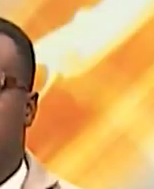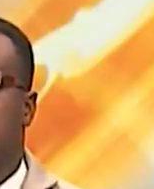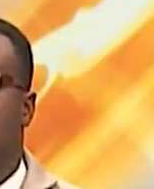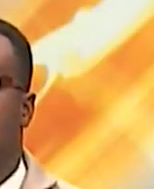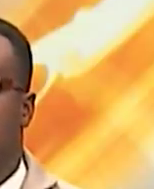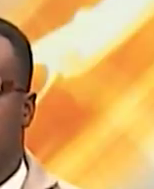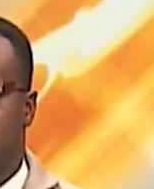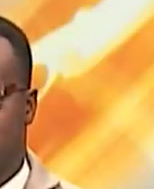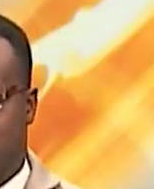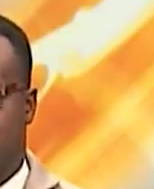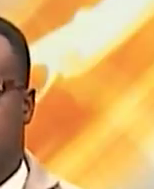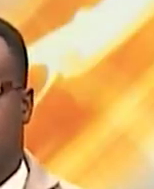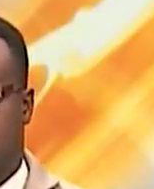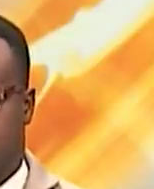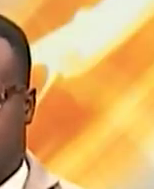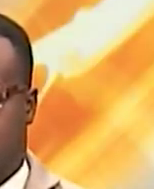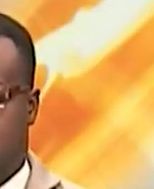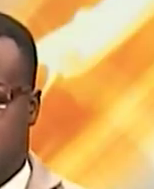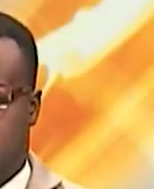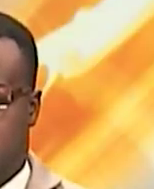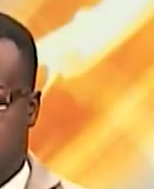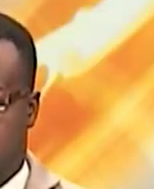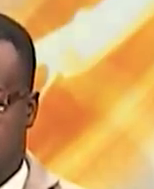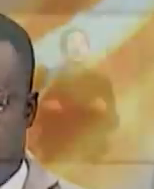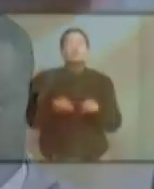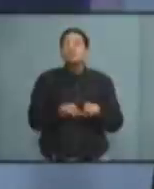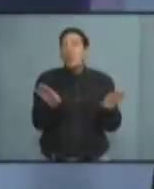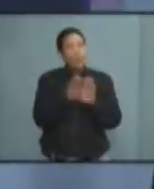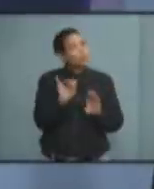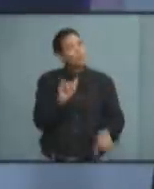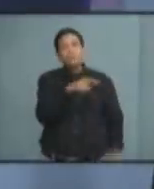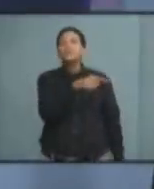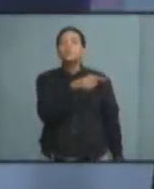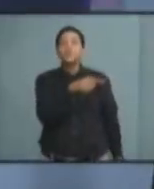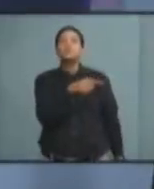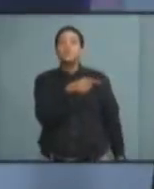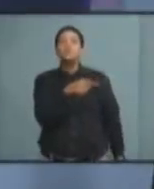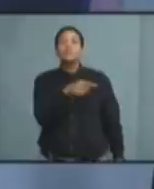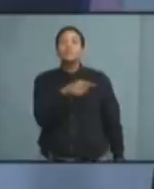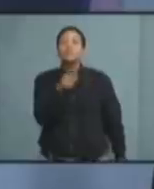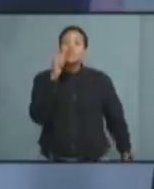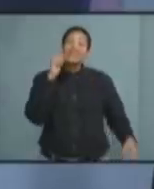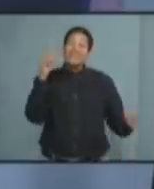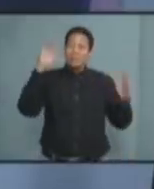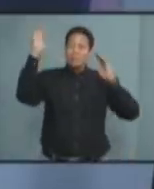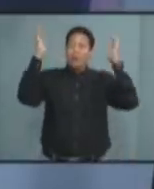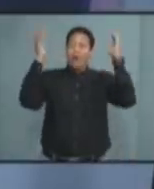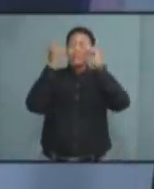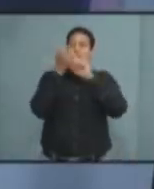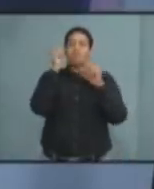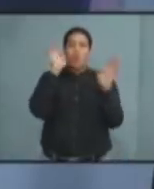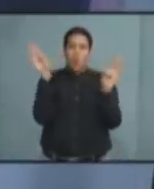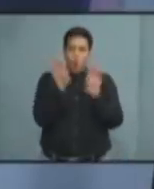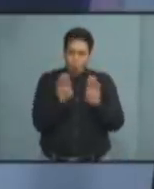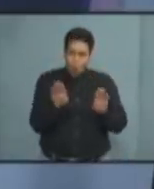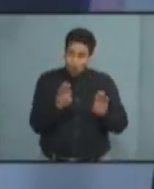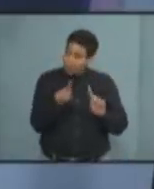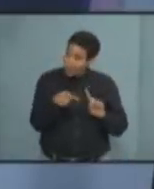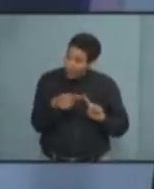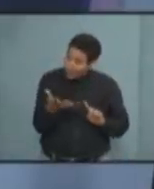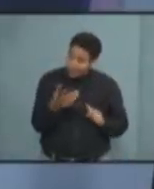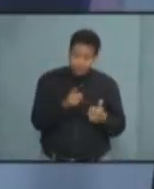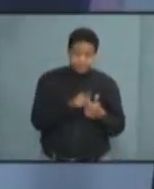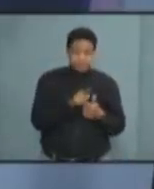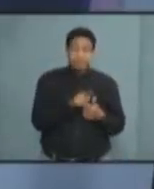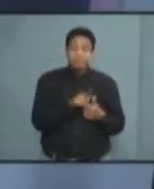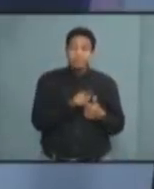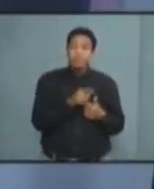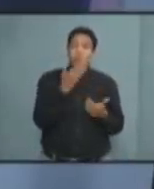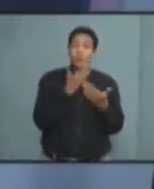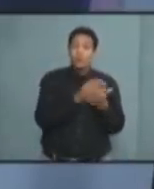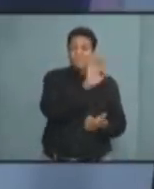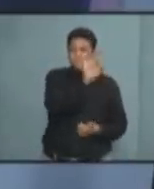remain open until 7 p.m. today the markets will be closed on Good Friday